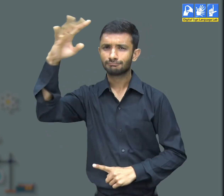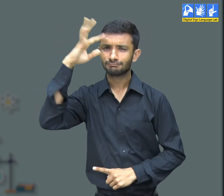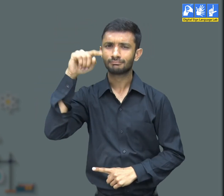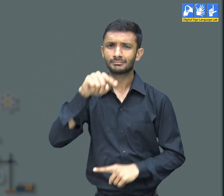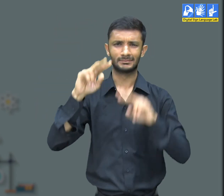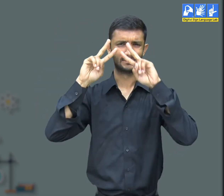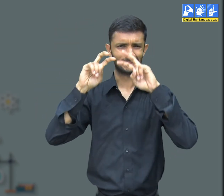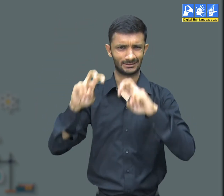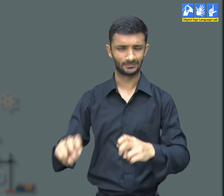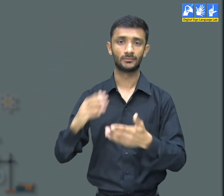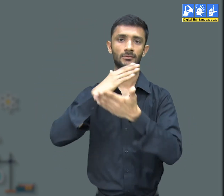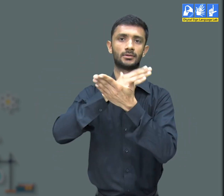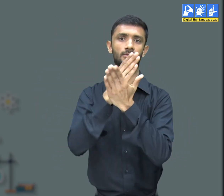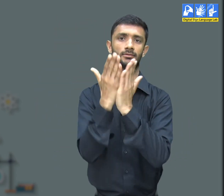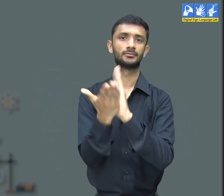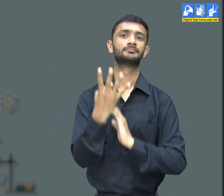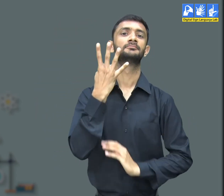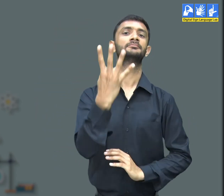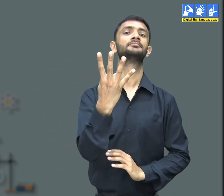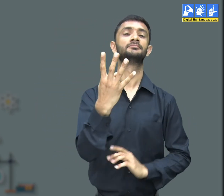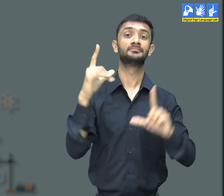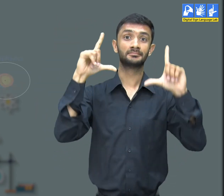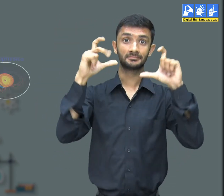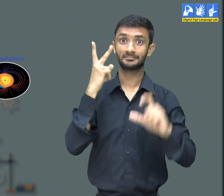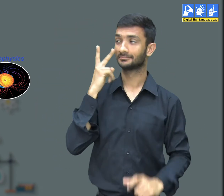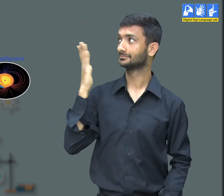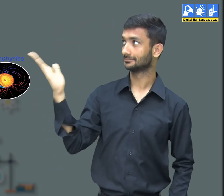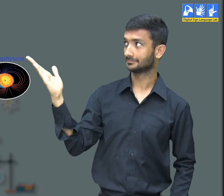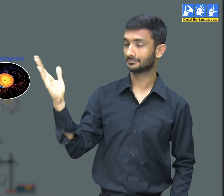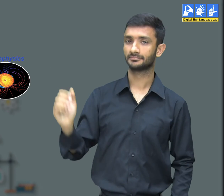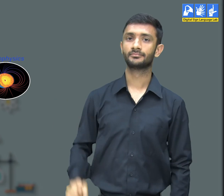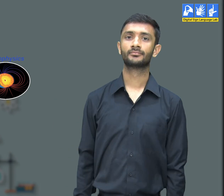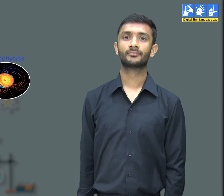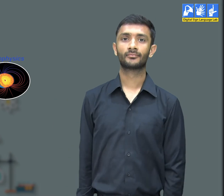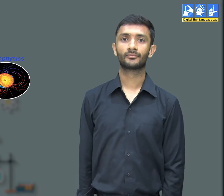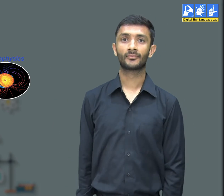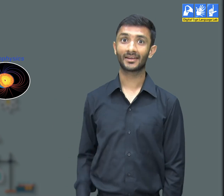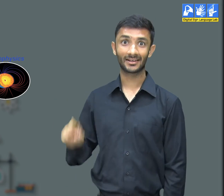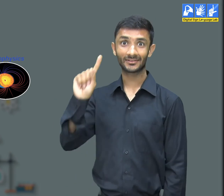that have been found after many research and analysis such as these four.